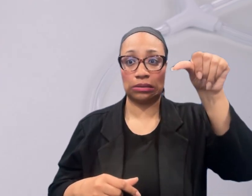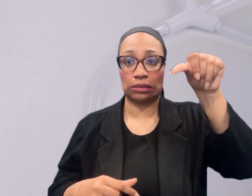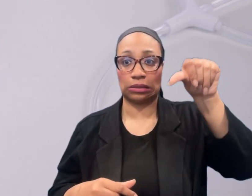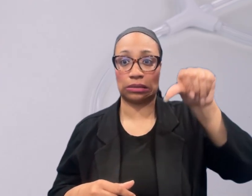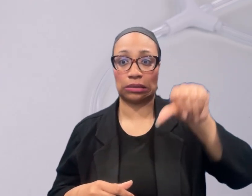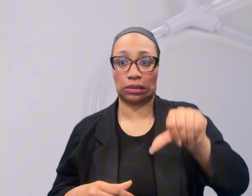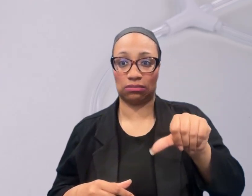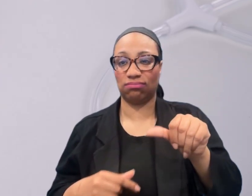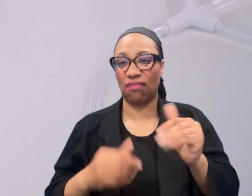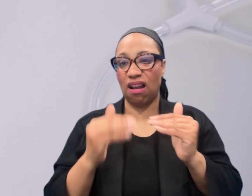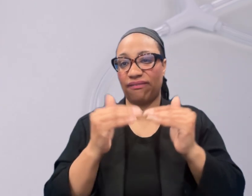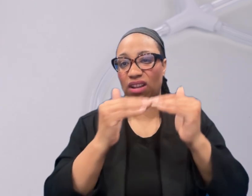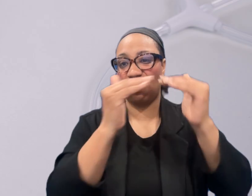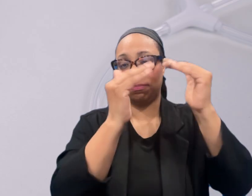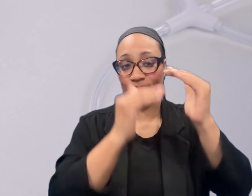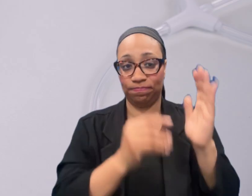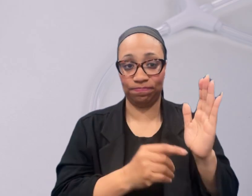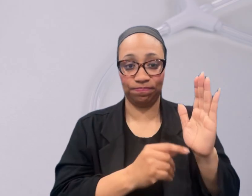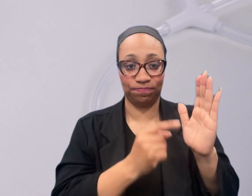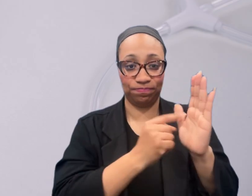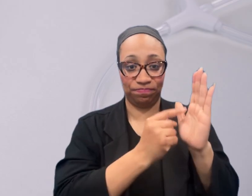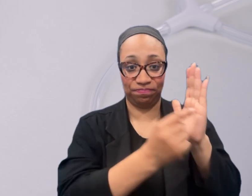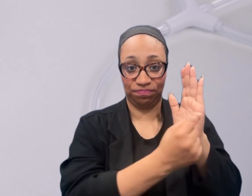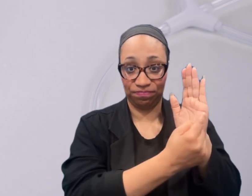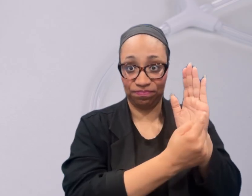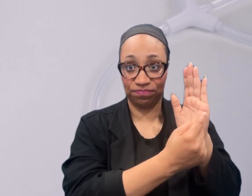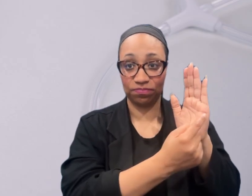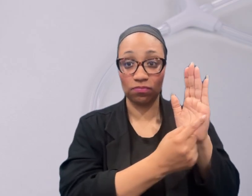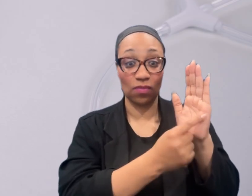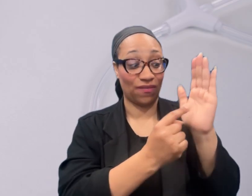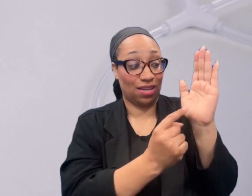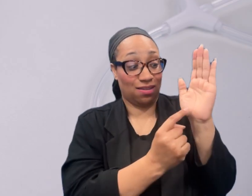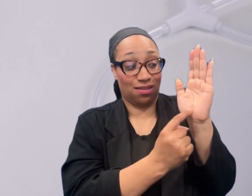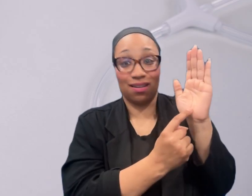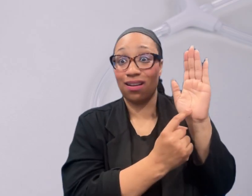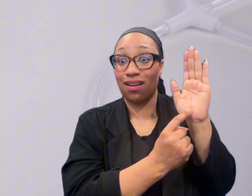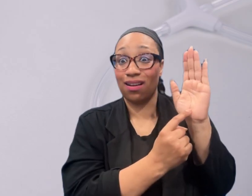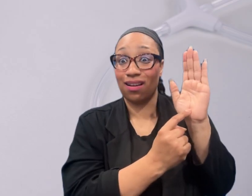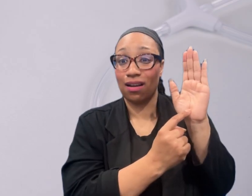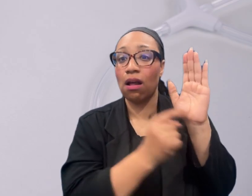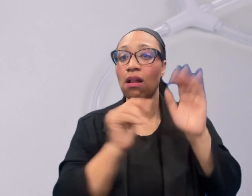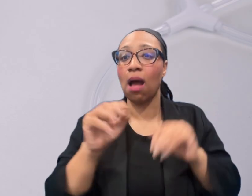that "L" will turn to an "H". And when you've had your let down or your milk starts to flow,